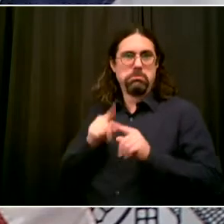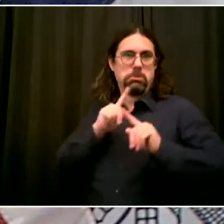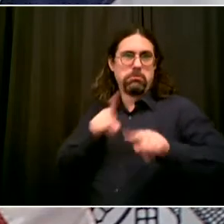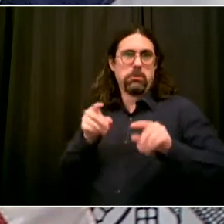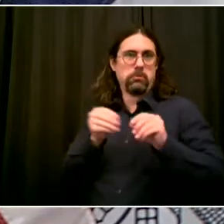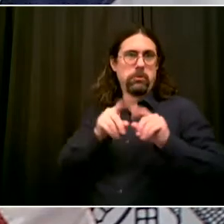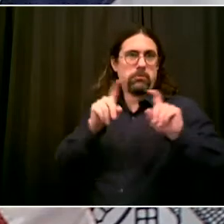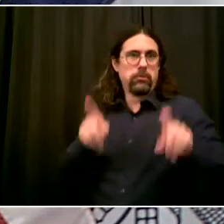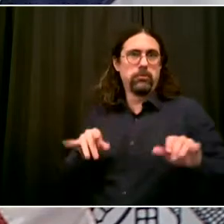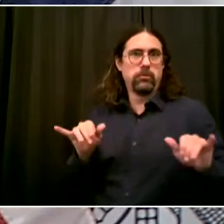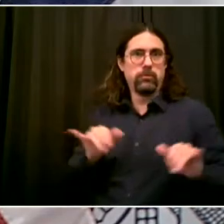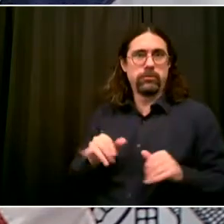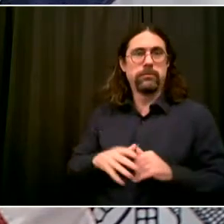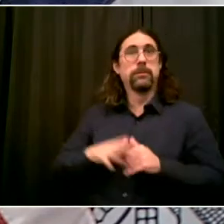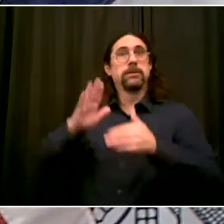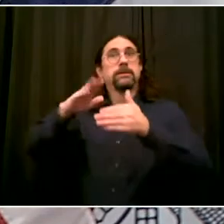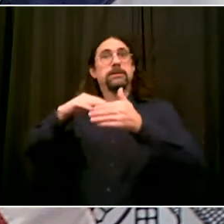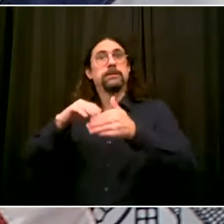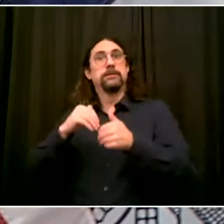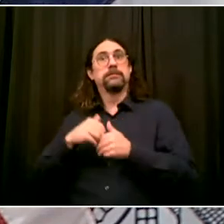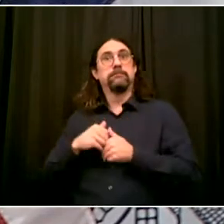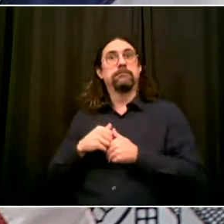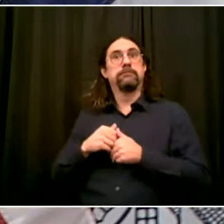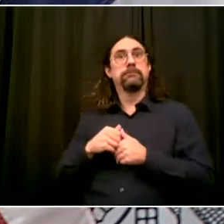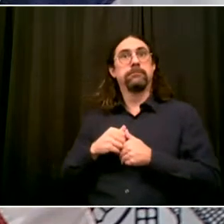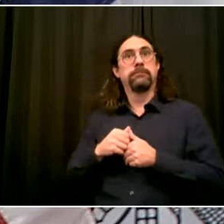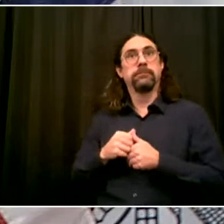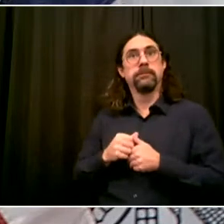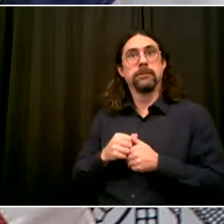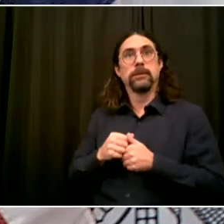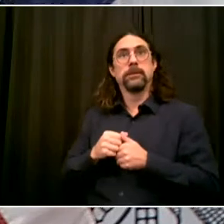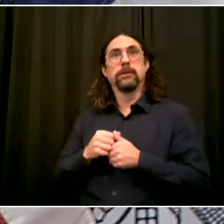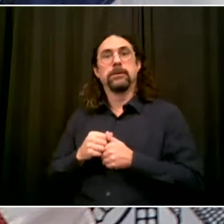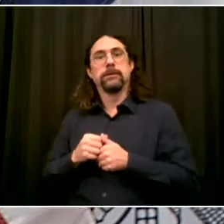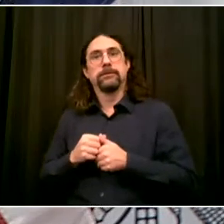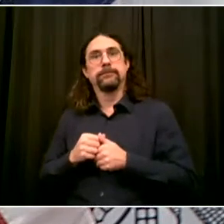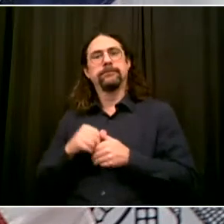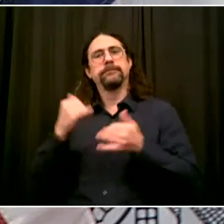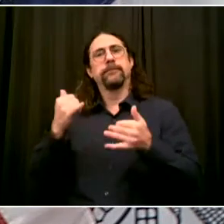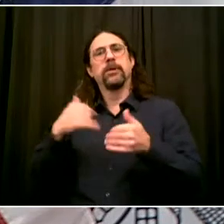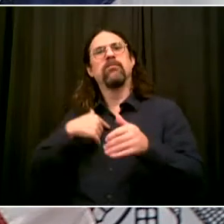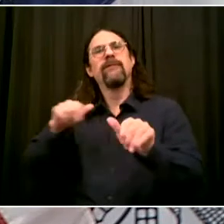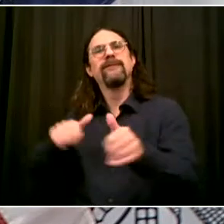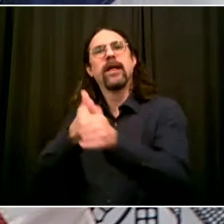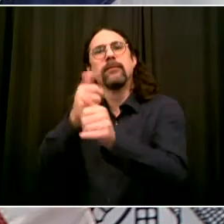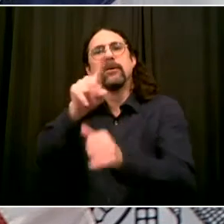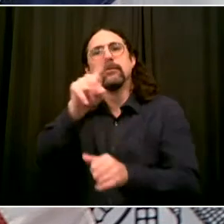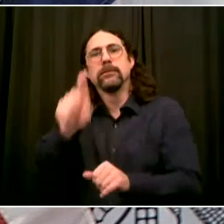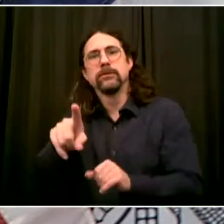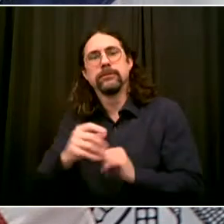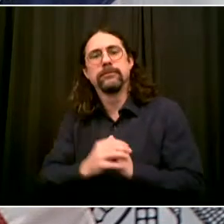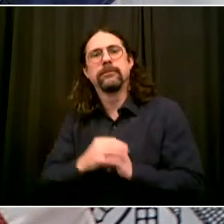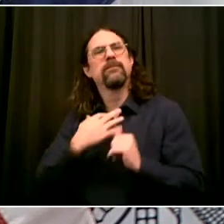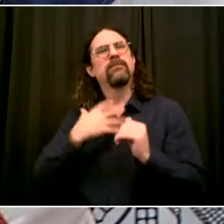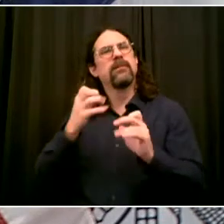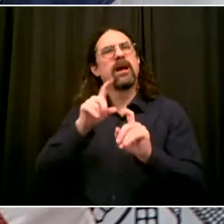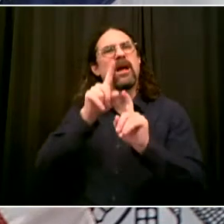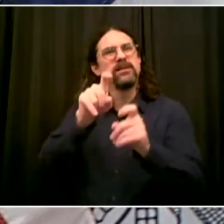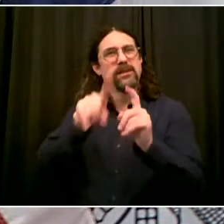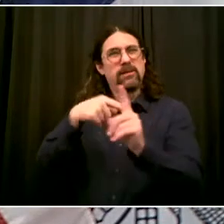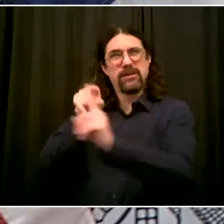QUESTION ABOUT